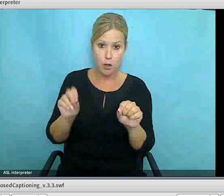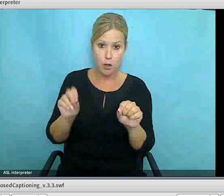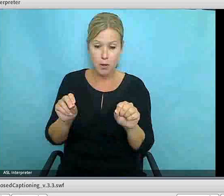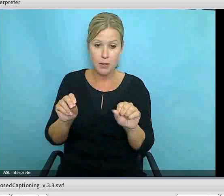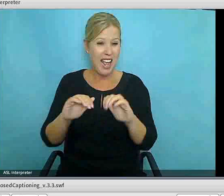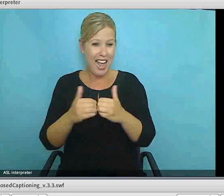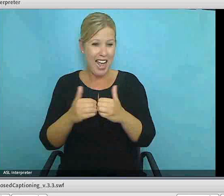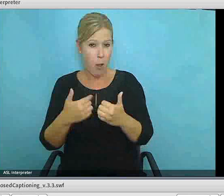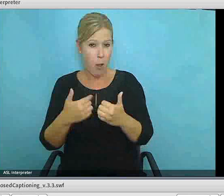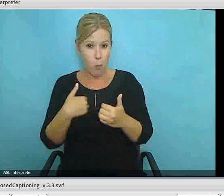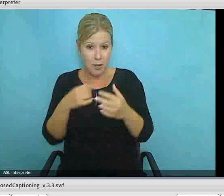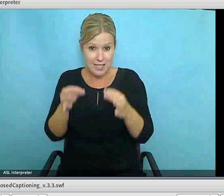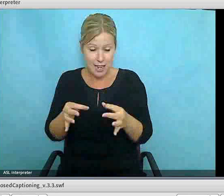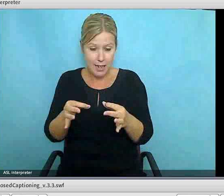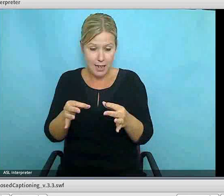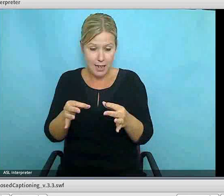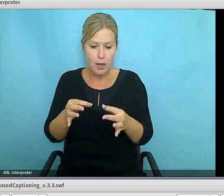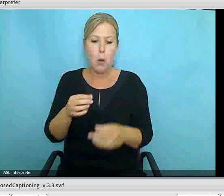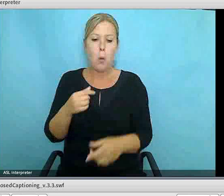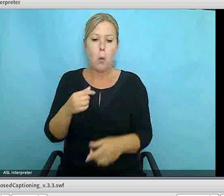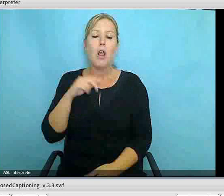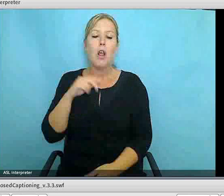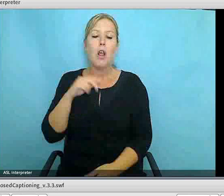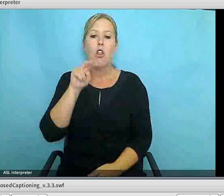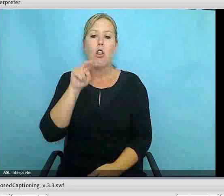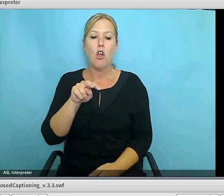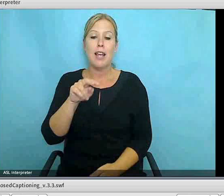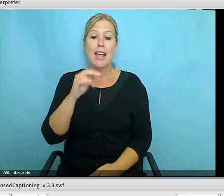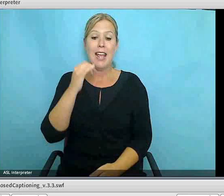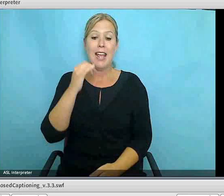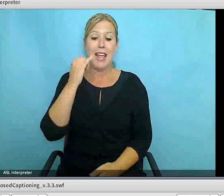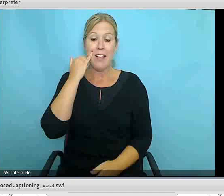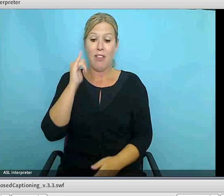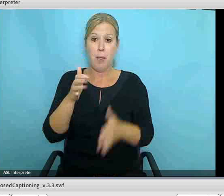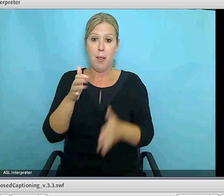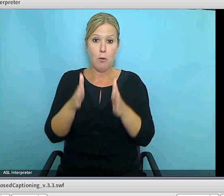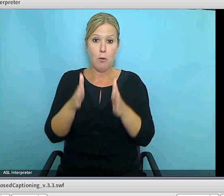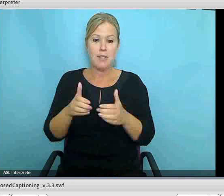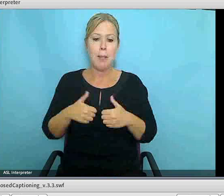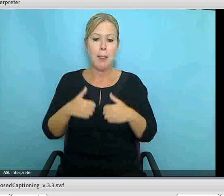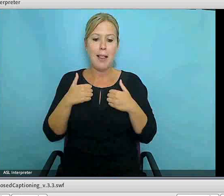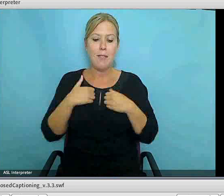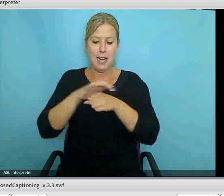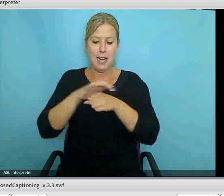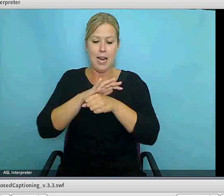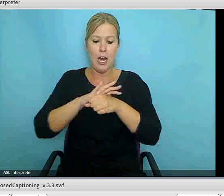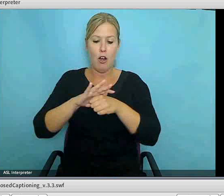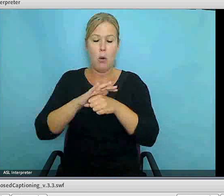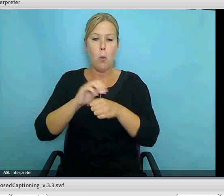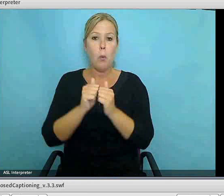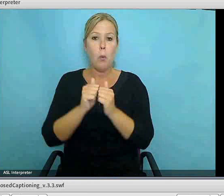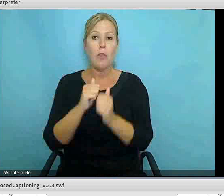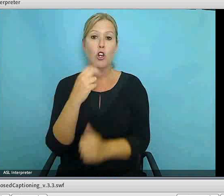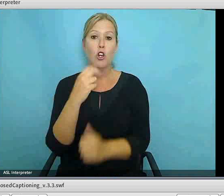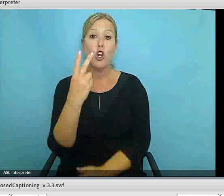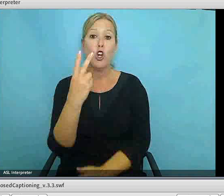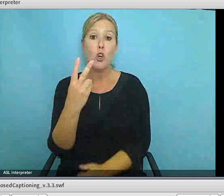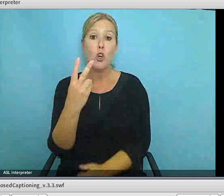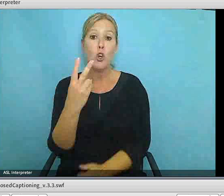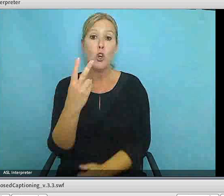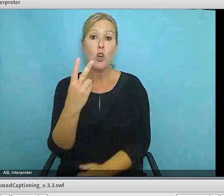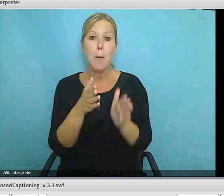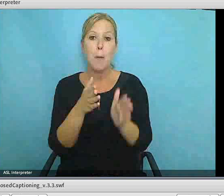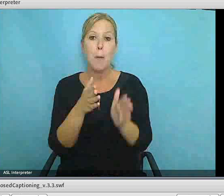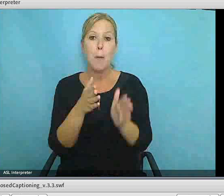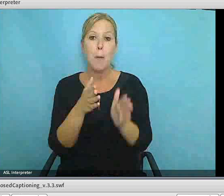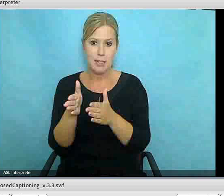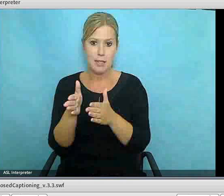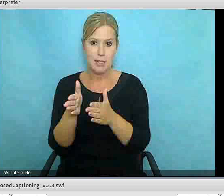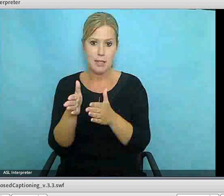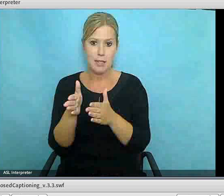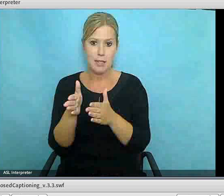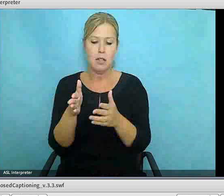So if a person lives in an area where there's only one plan available or there is no plan